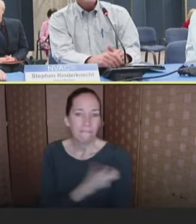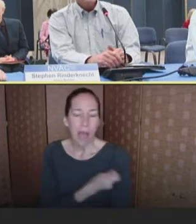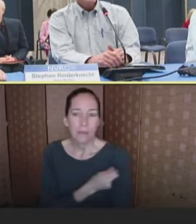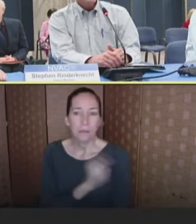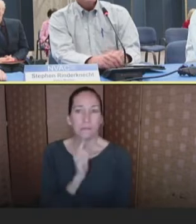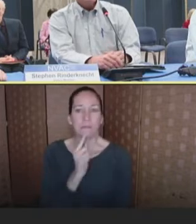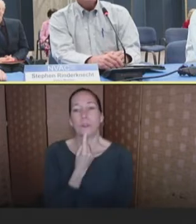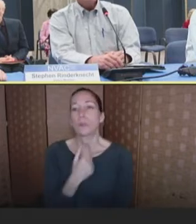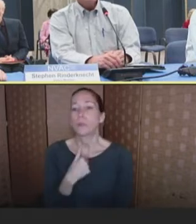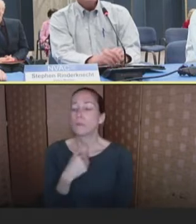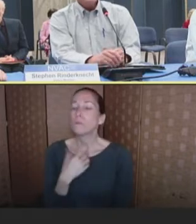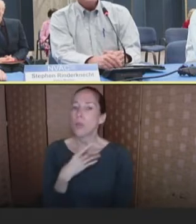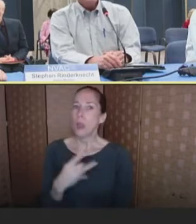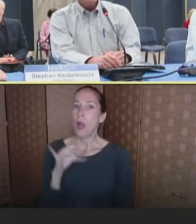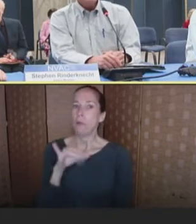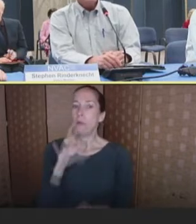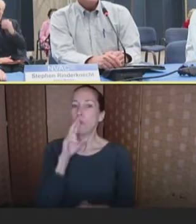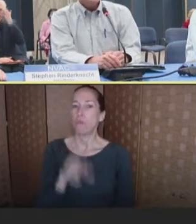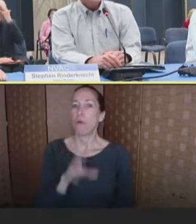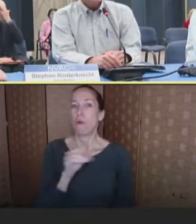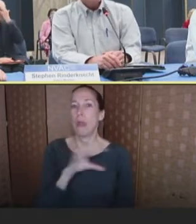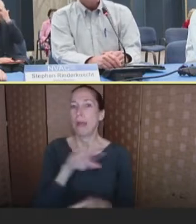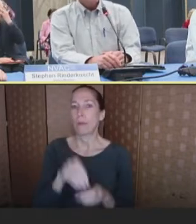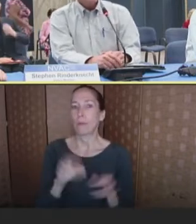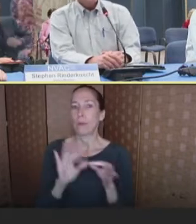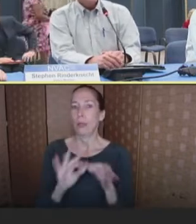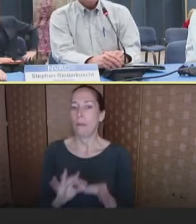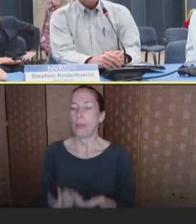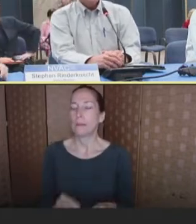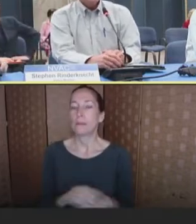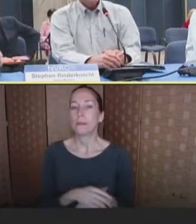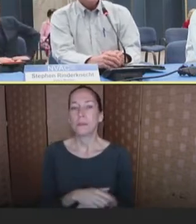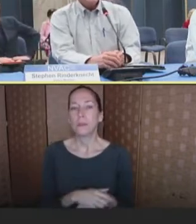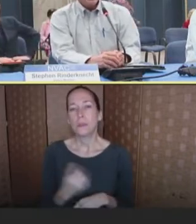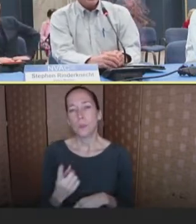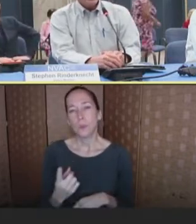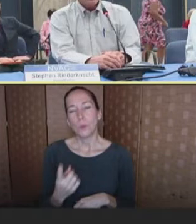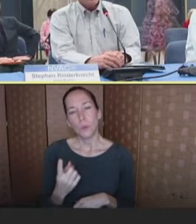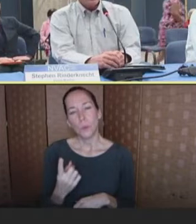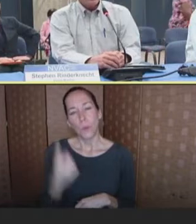One thing that really struck home with me was how things have changed over the years,